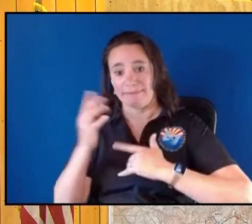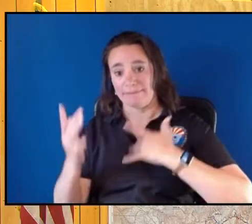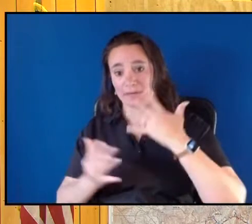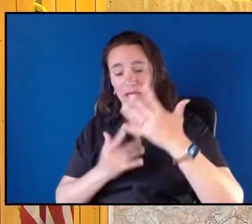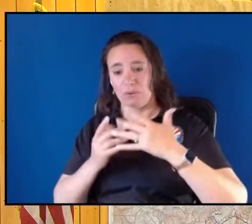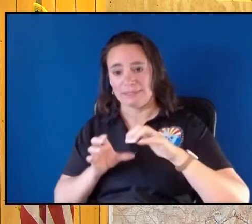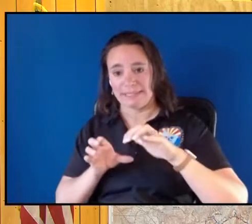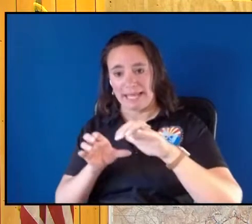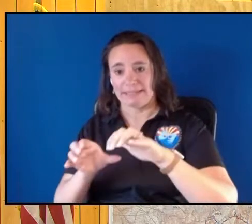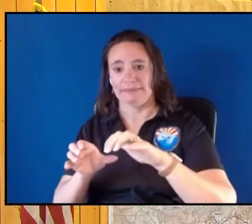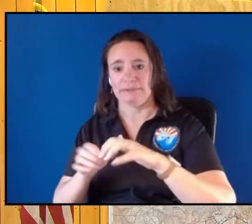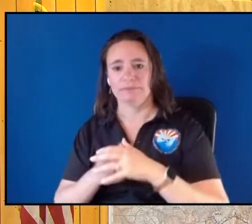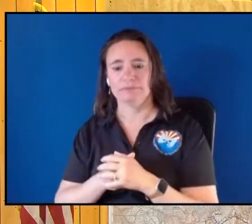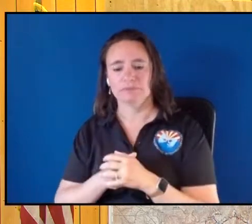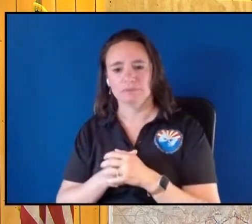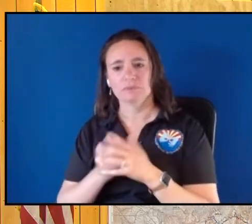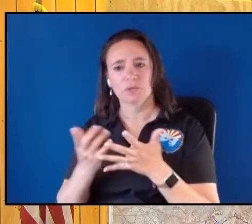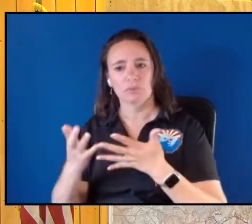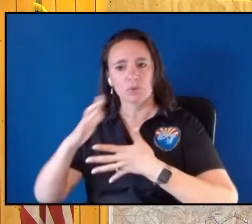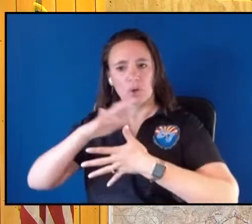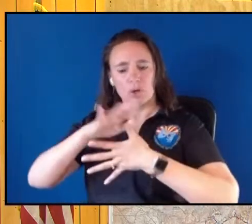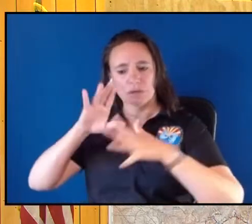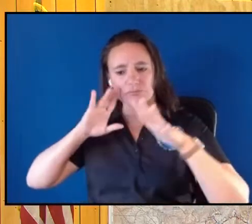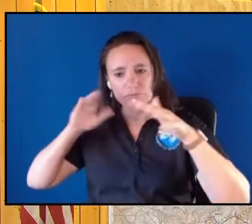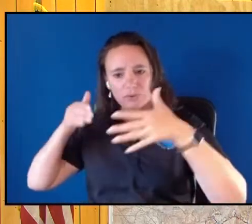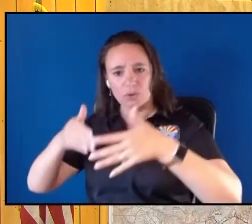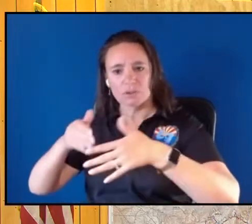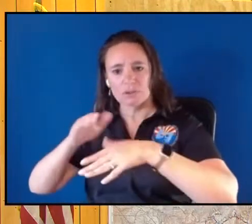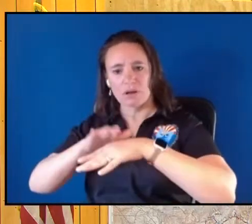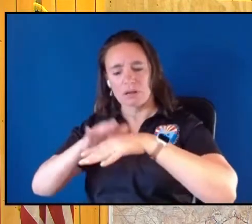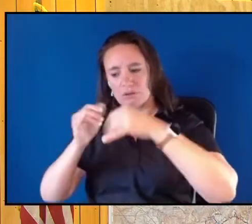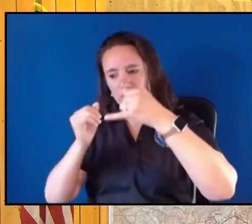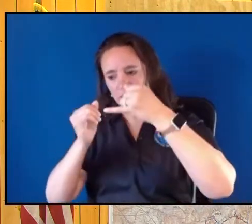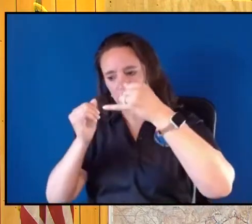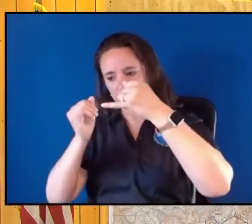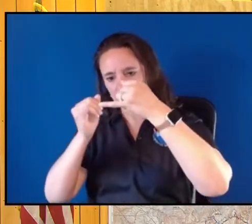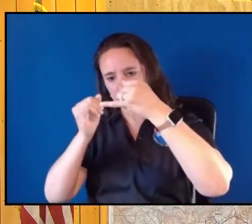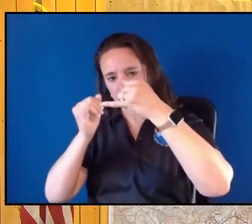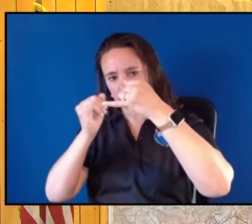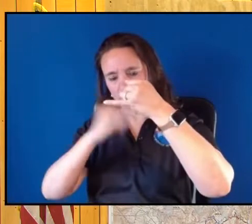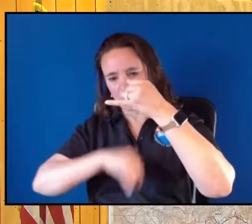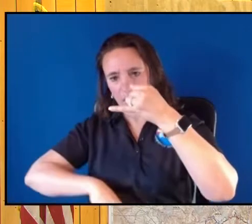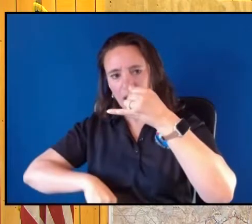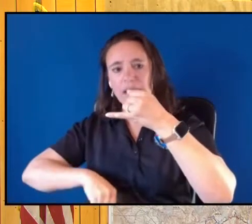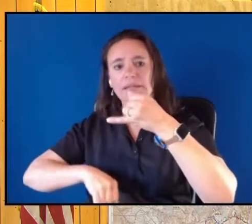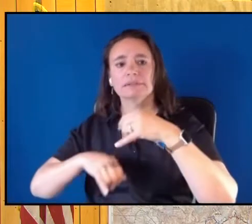That'll be our priority. We'll start with these contingency lines and then look at lines that were internal, inside the black, and